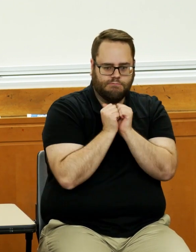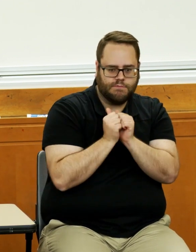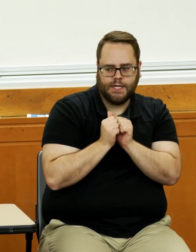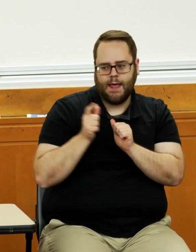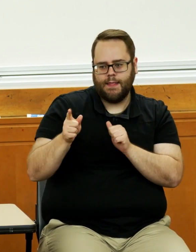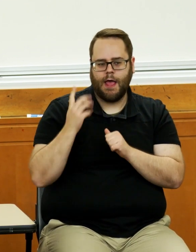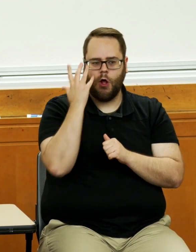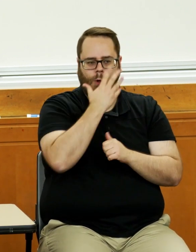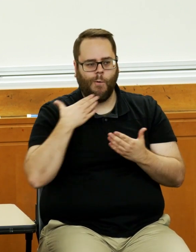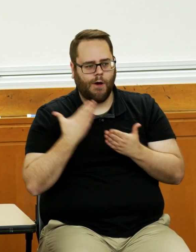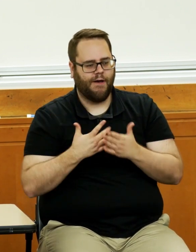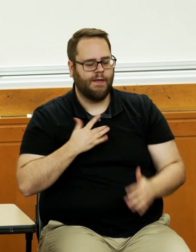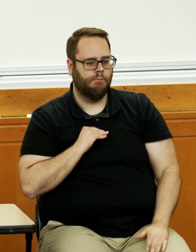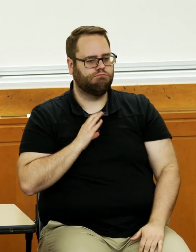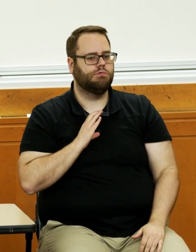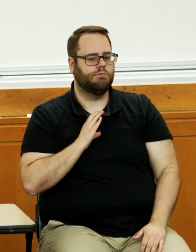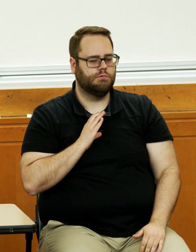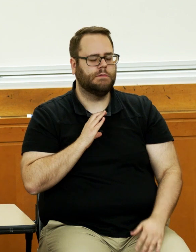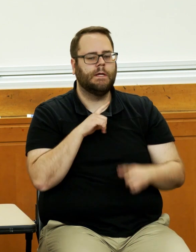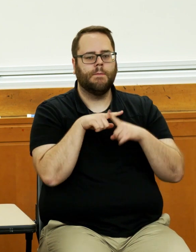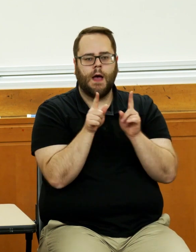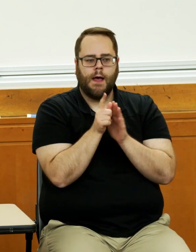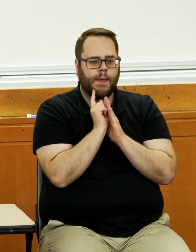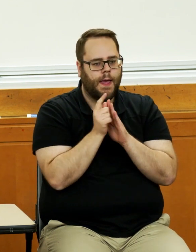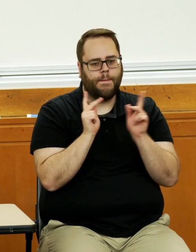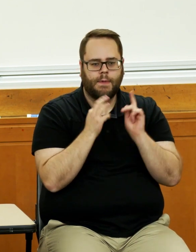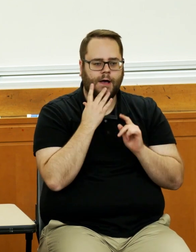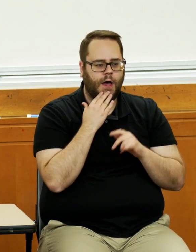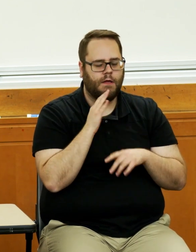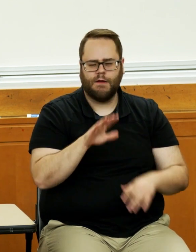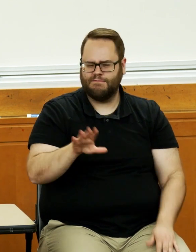and that's what makes them feel better. But the minute people of color start saying, “This space